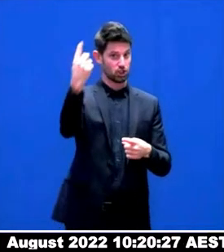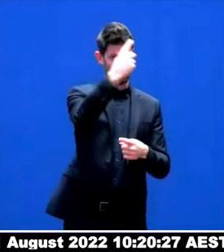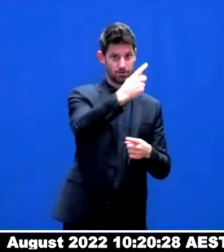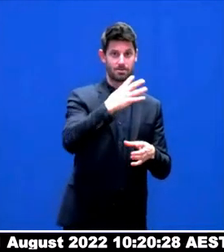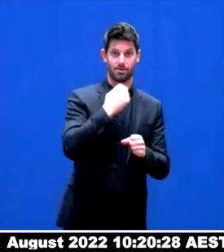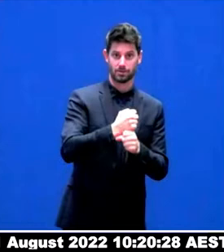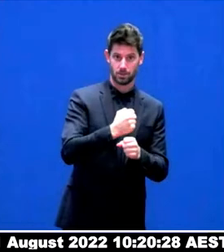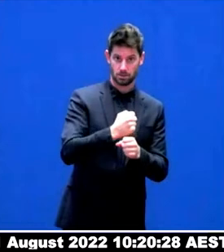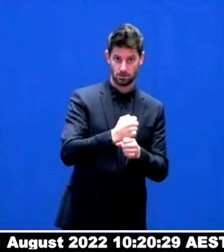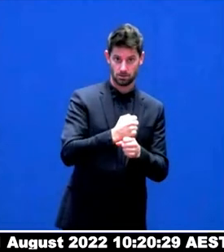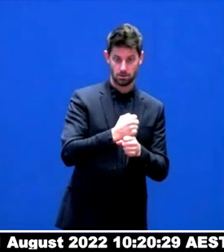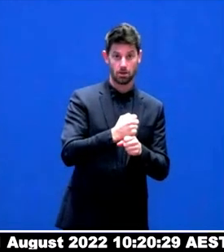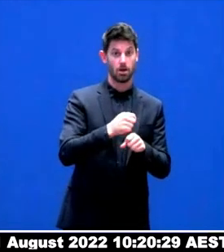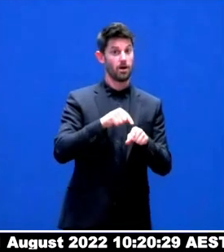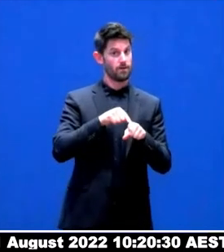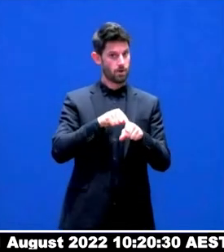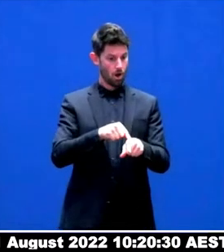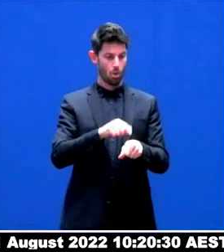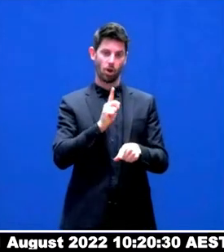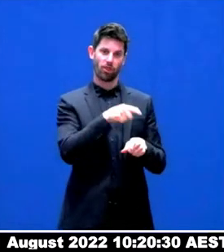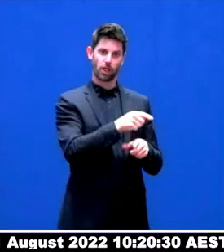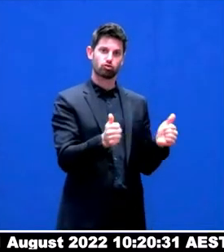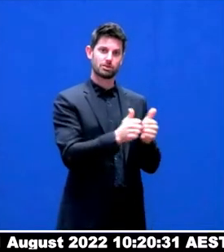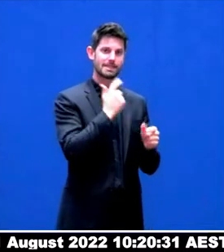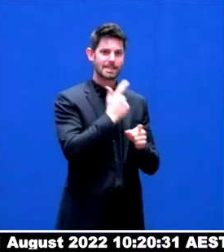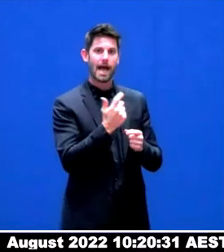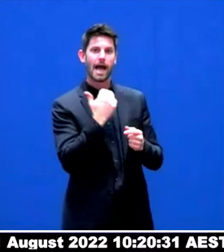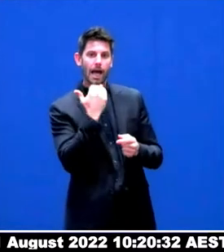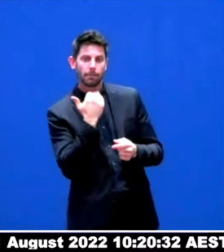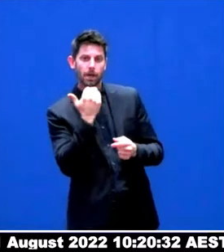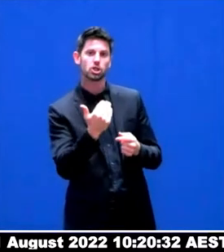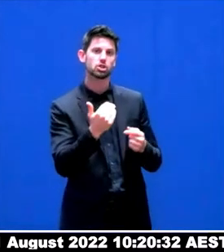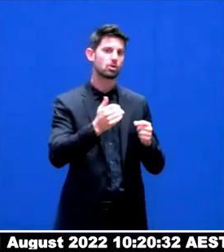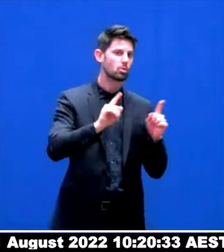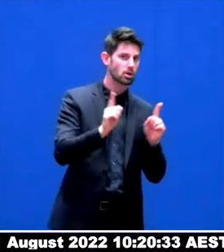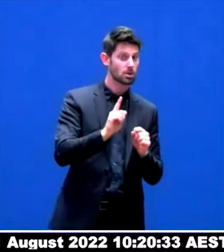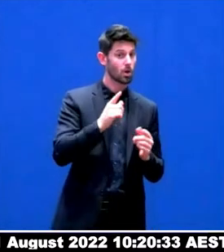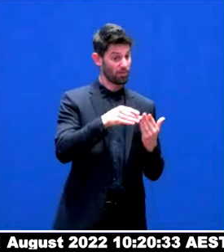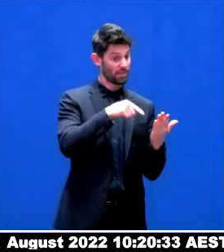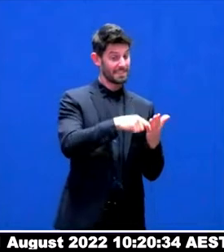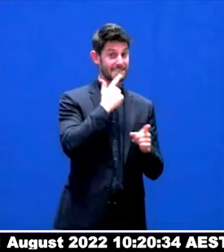according to the formula set out in the Agreement. Yes. MS EASTMAN: There's an expectation that the states and territories